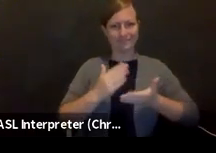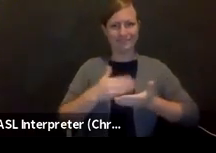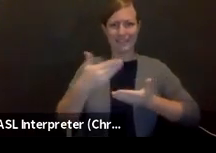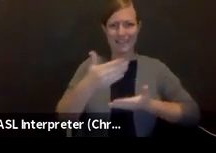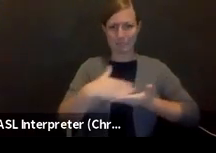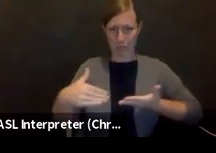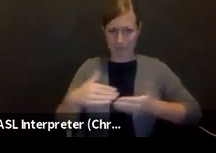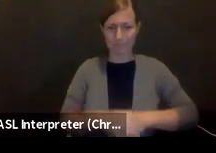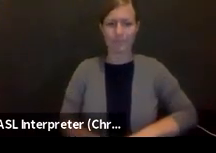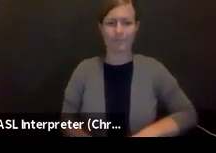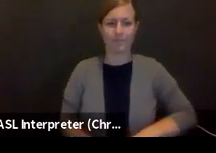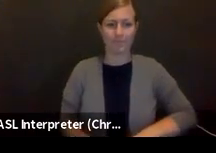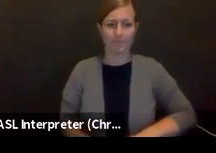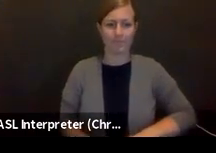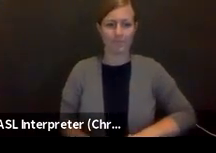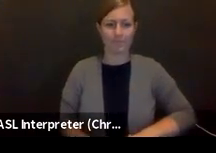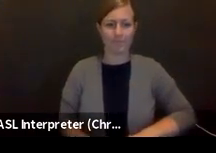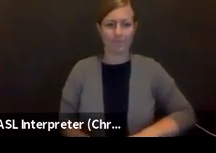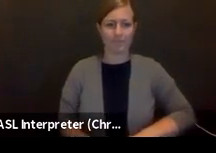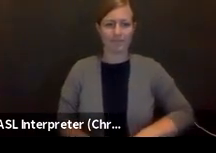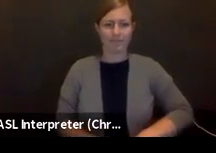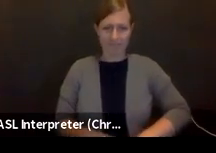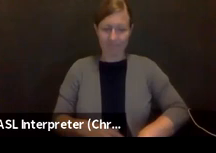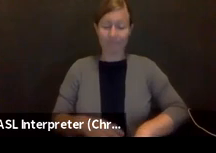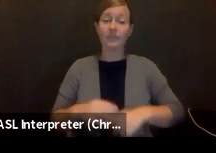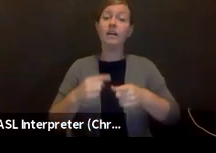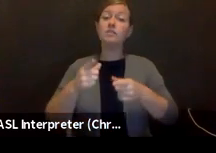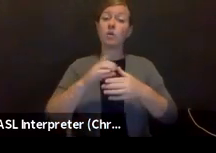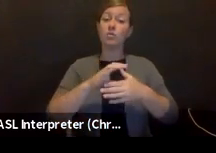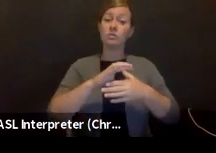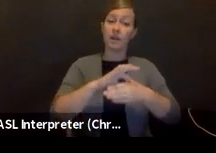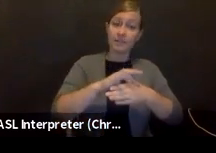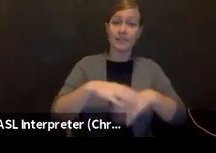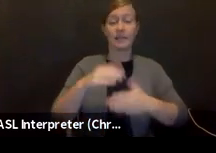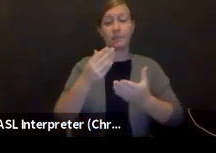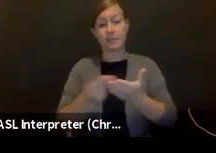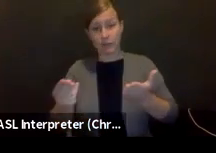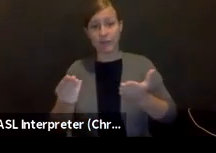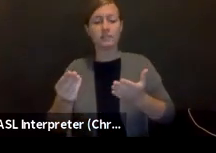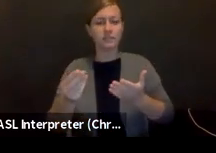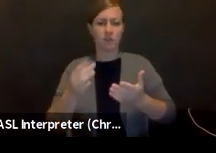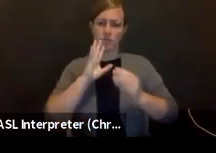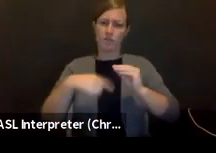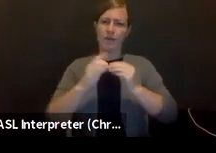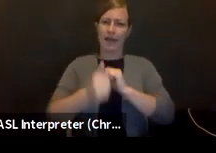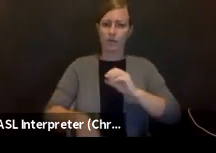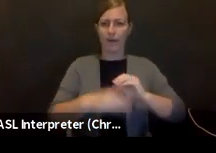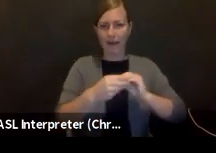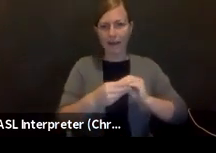ESD 189 - Amy Colburn: So we're going to dig into content and materials. So we're going to look at how do you add materials and resources discussions and assignments.